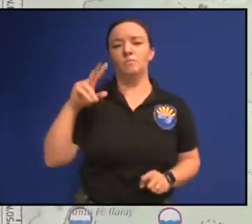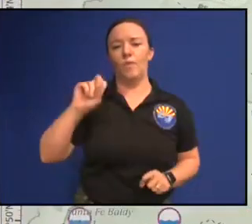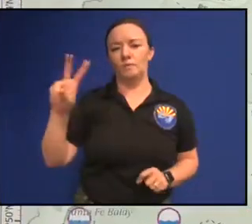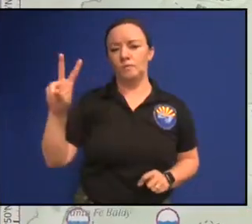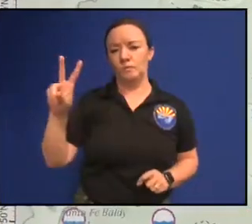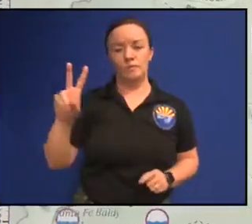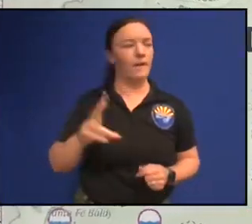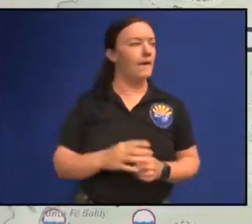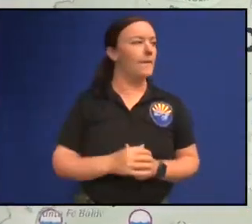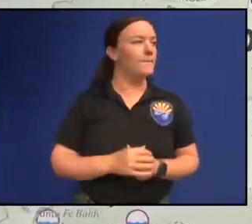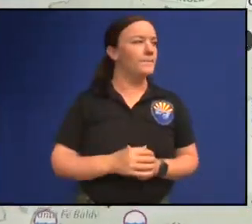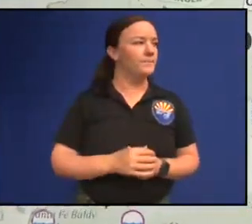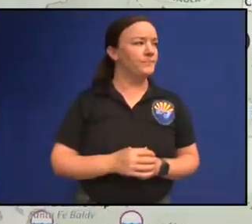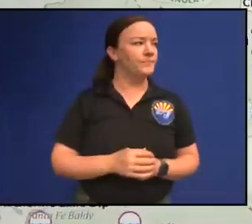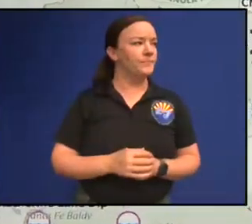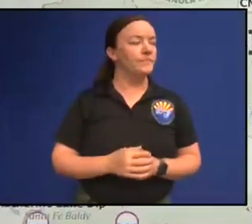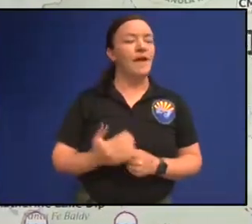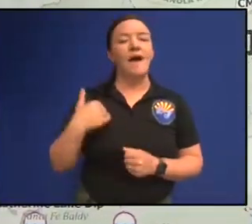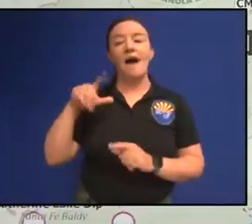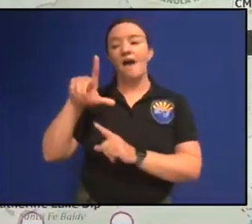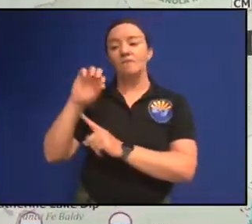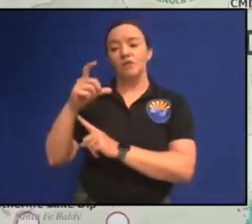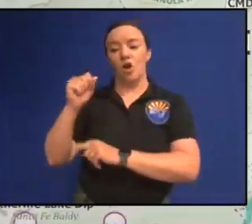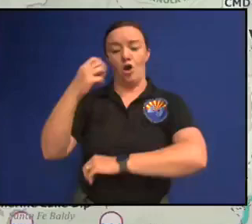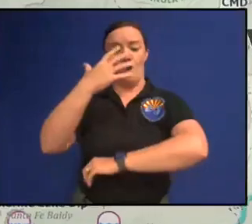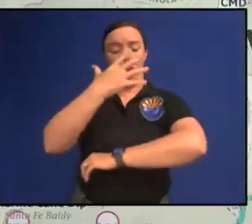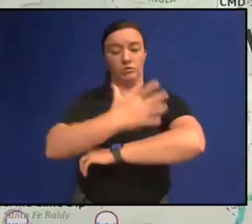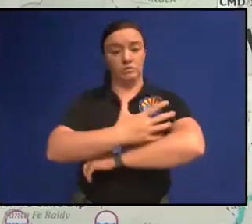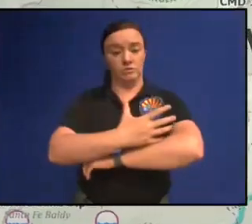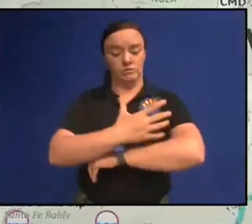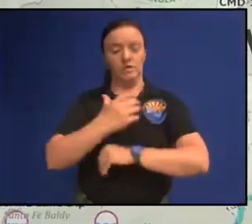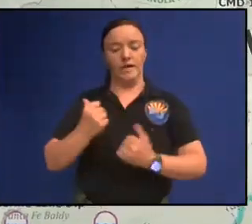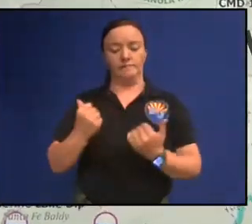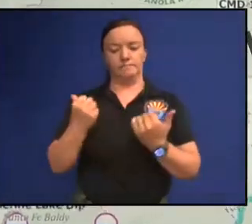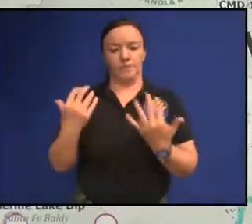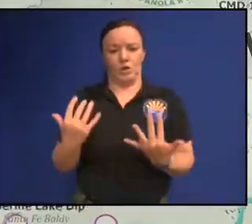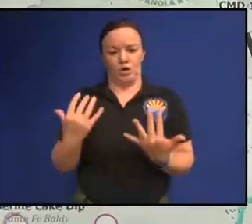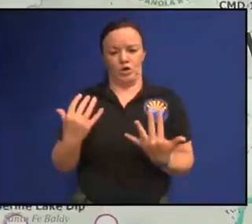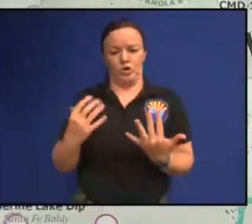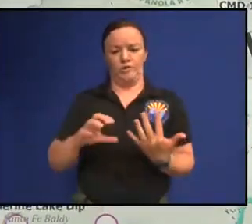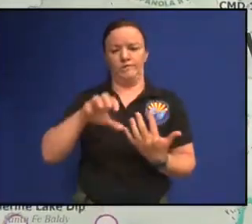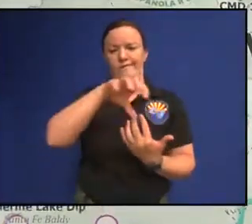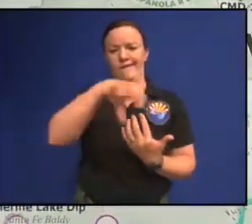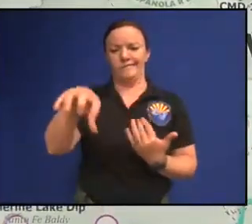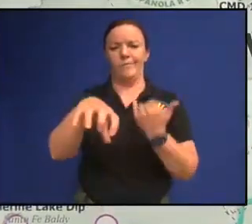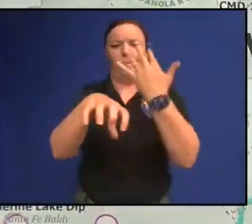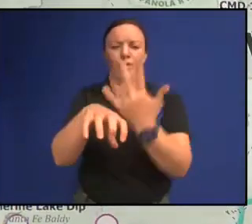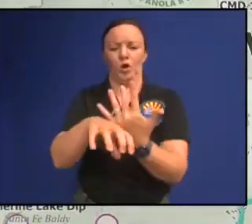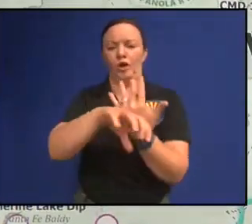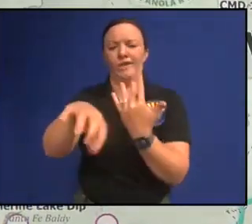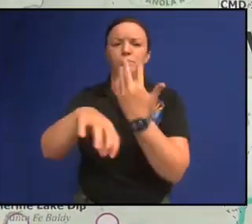BURNING LOG TO LOG THROUGH THAT SCAR, WORKING DOWN SLOPE.